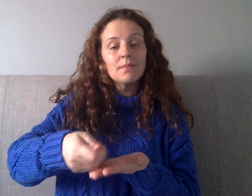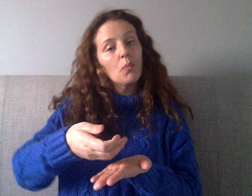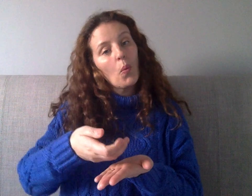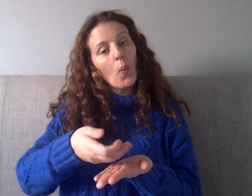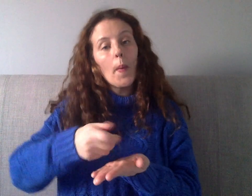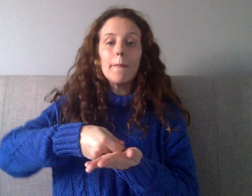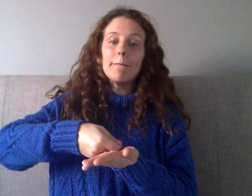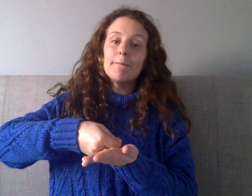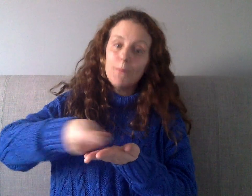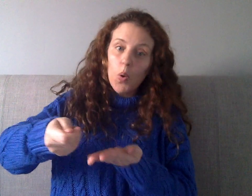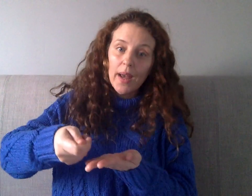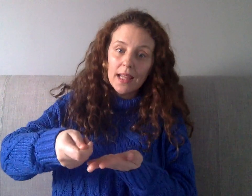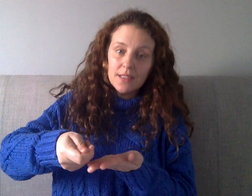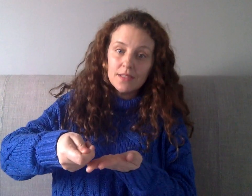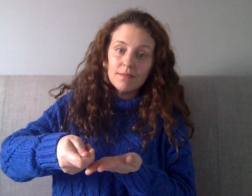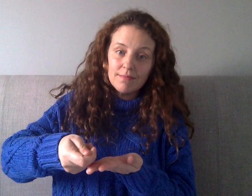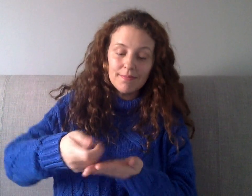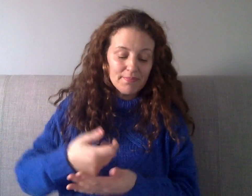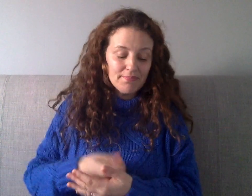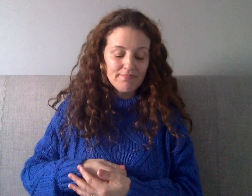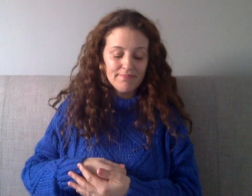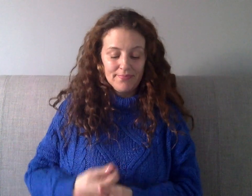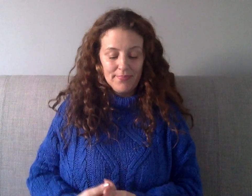Or Mortgage